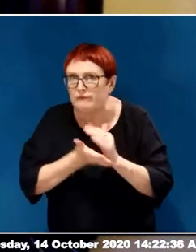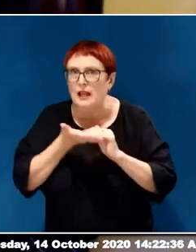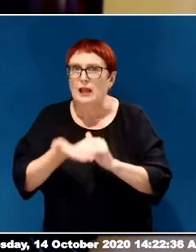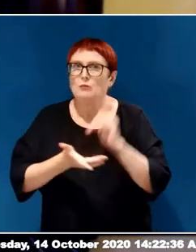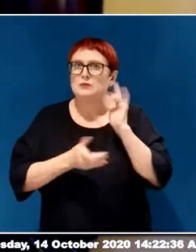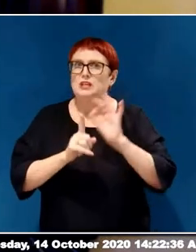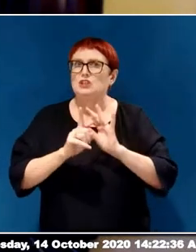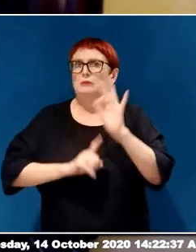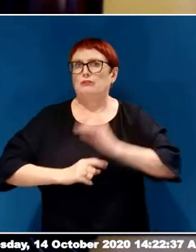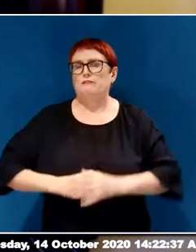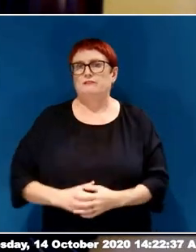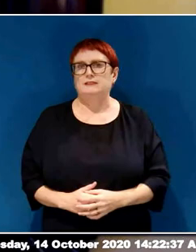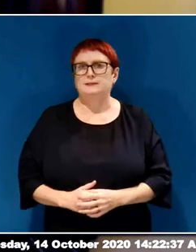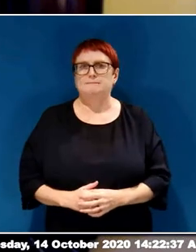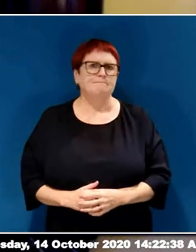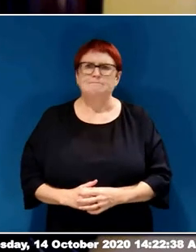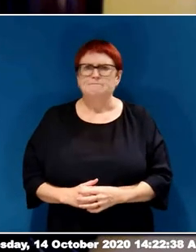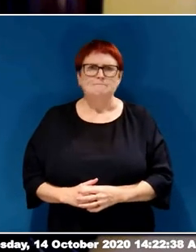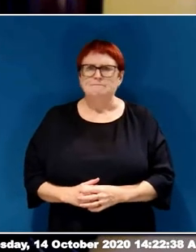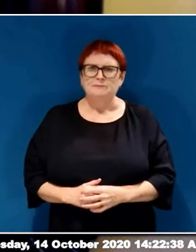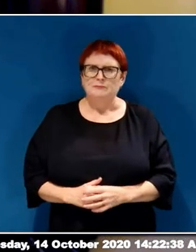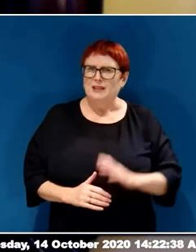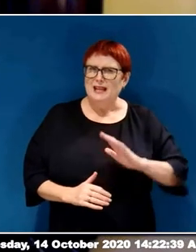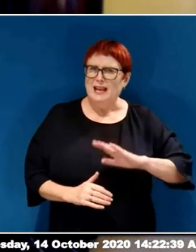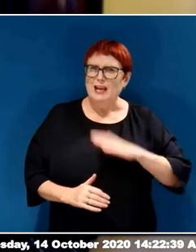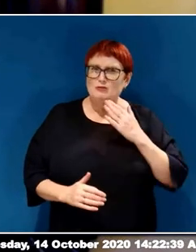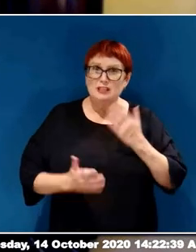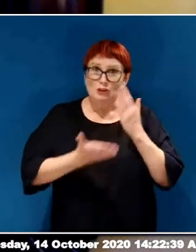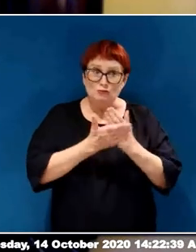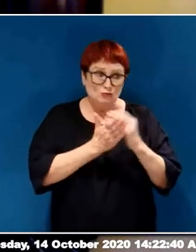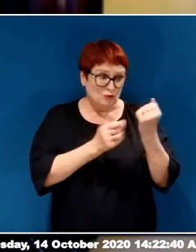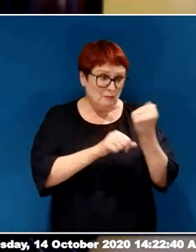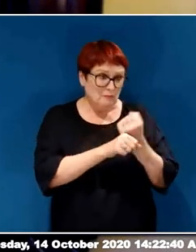teachers undertake professional learning specifically in relation to those